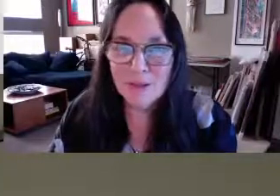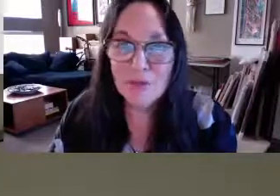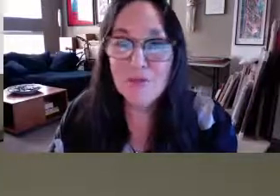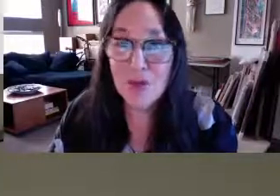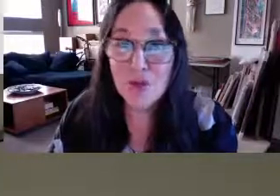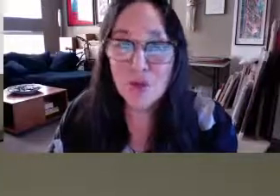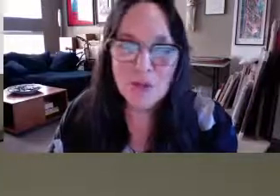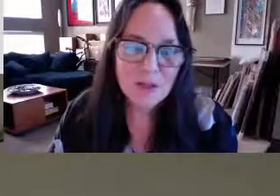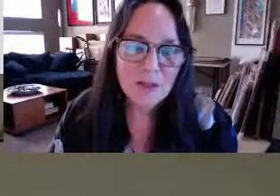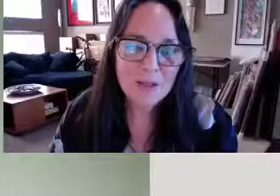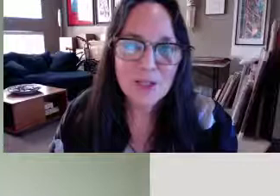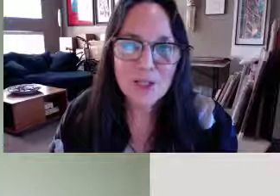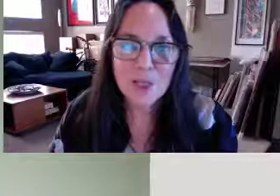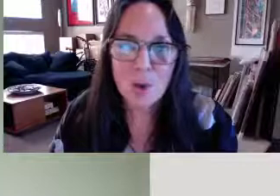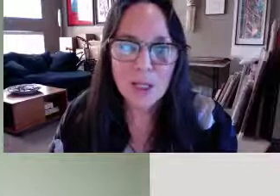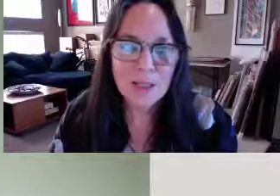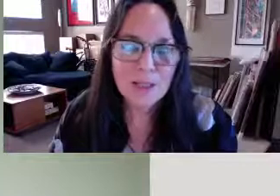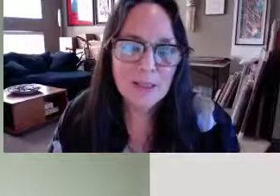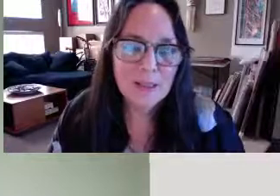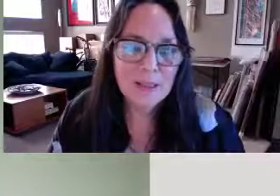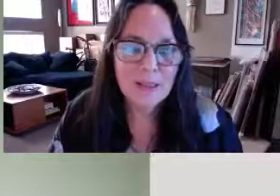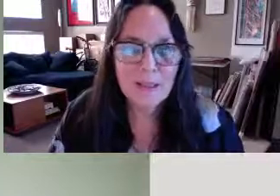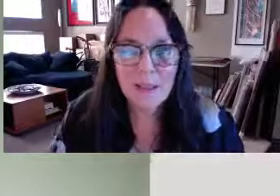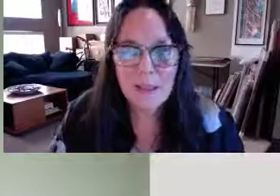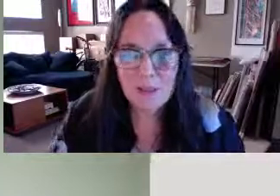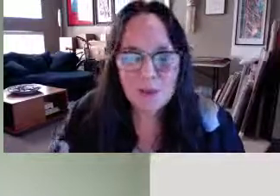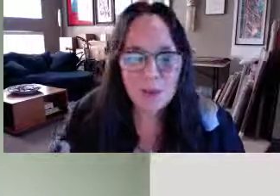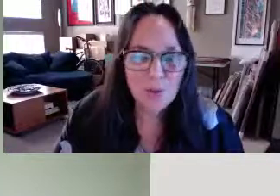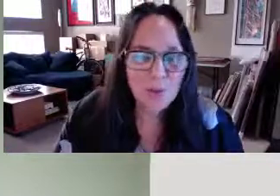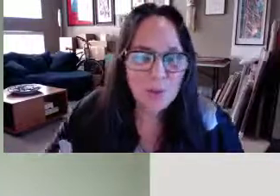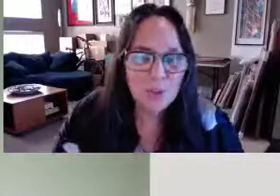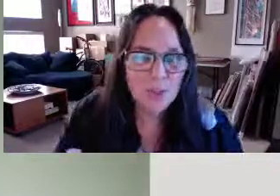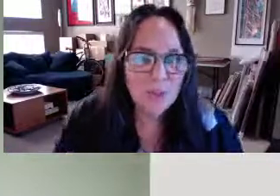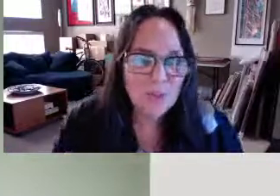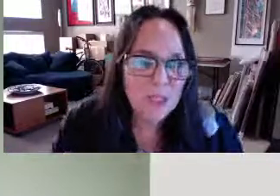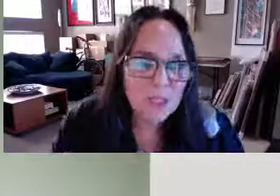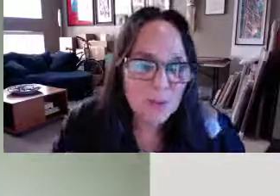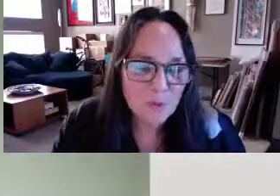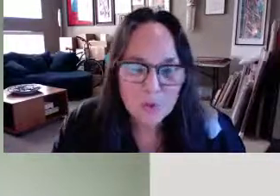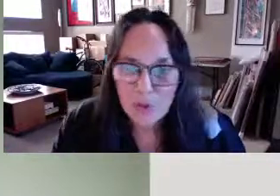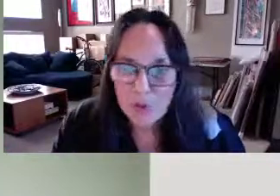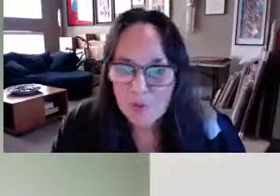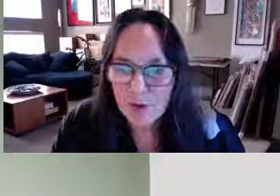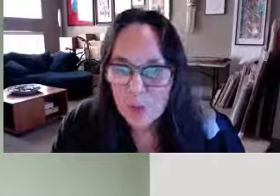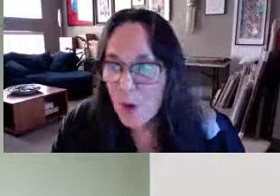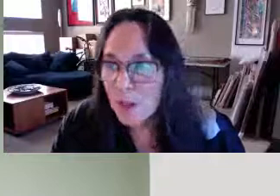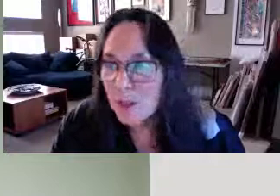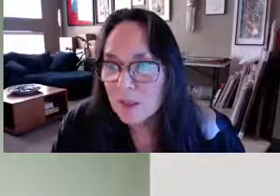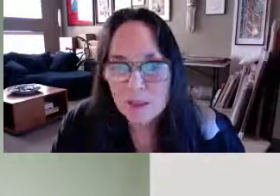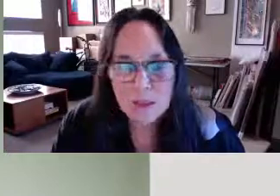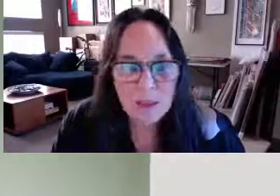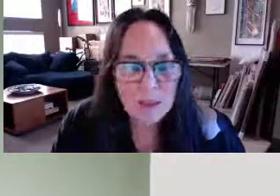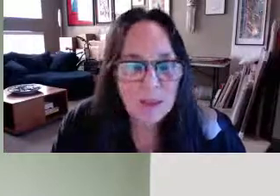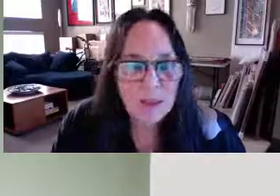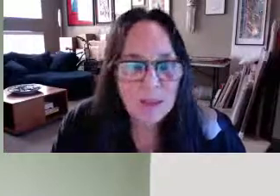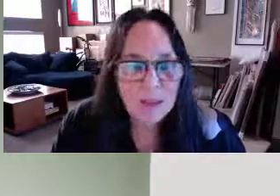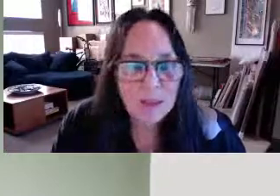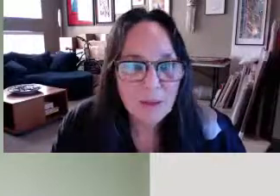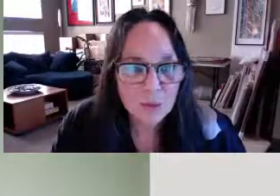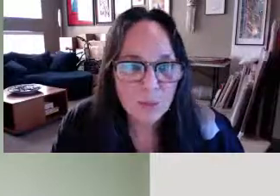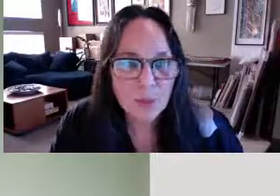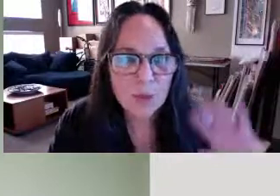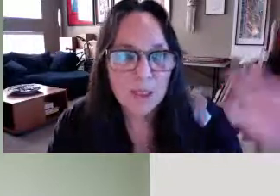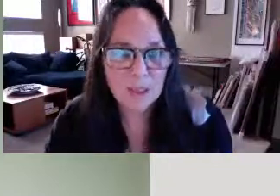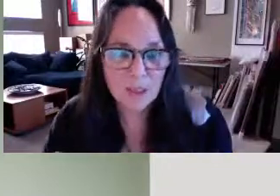the figure, the indigenous body and so these of course are fireboxes and Cultural Belonging to the